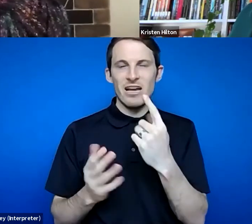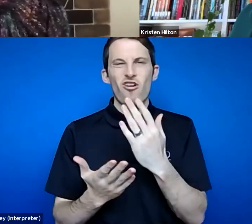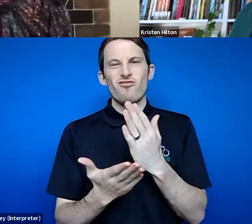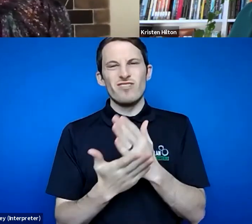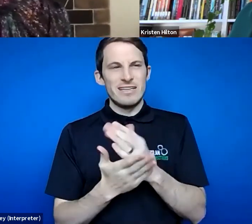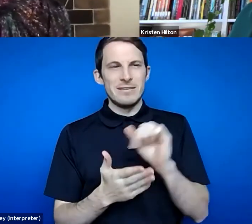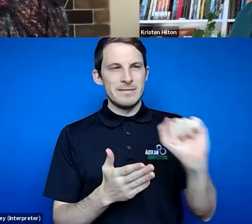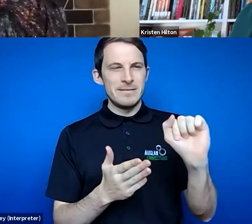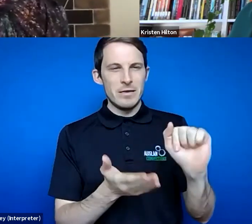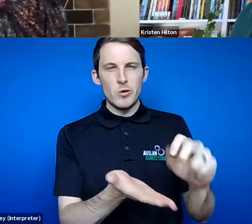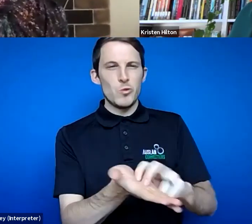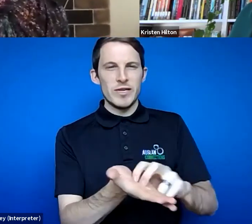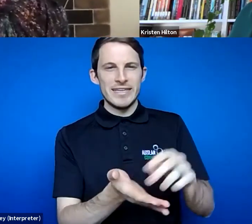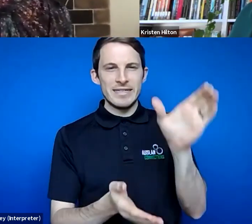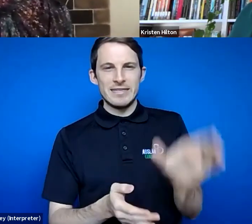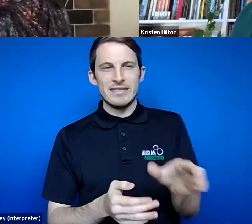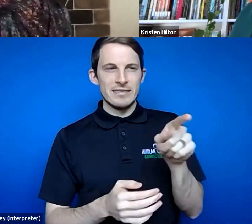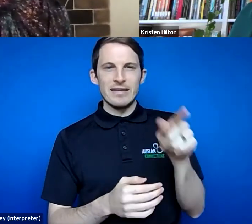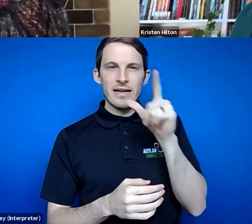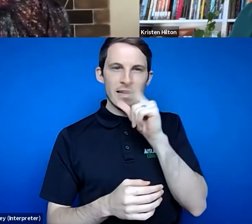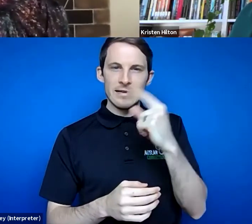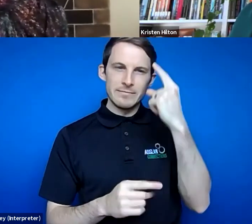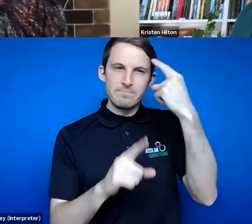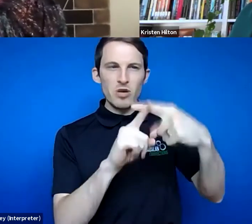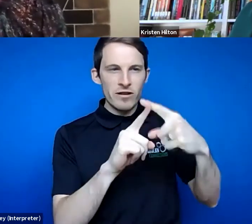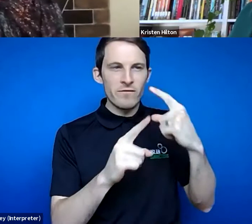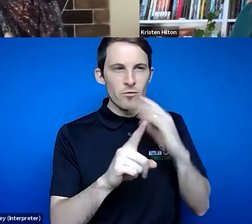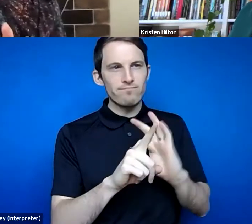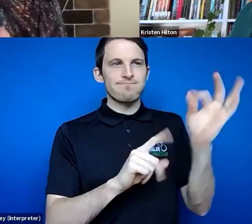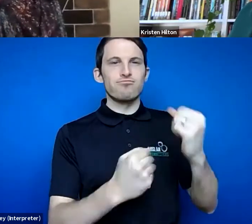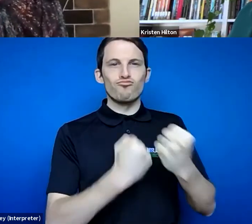weakness. They could fix all of this if they just pulled their socks up". I think people